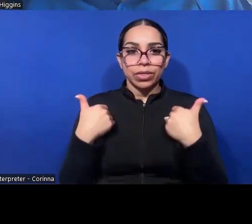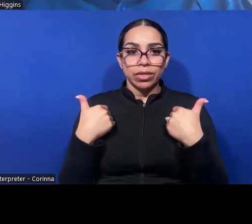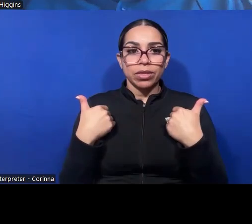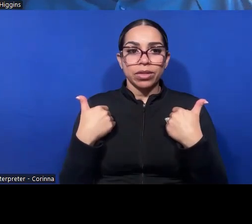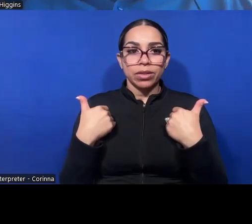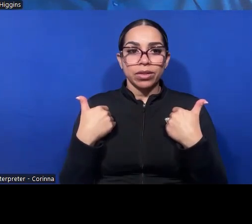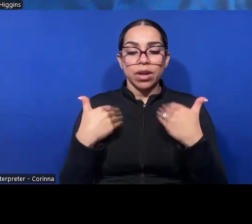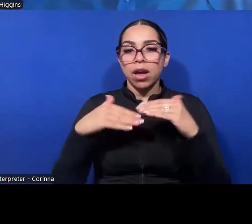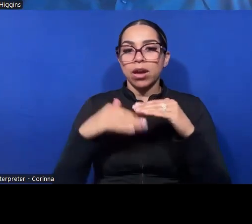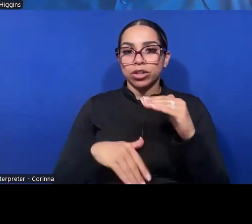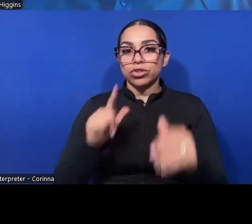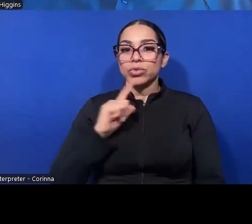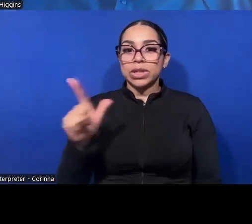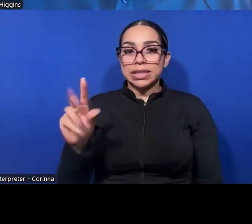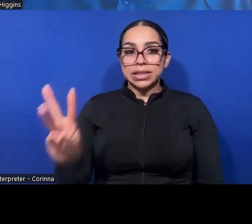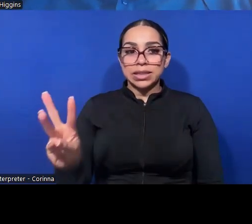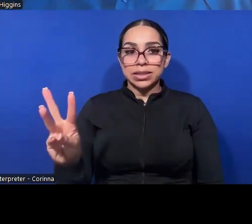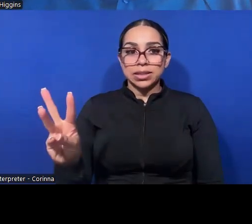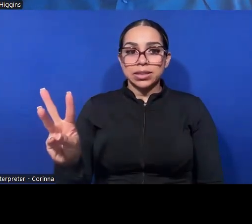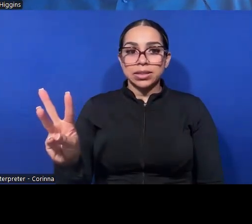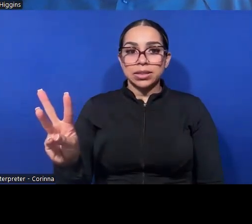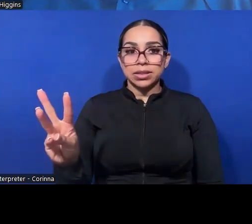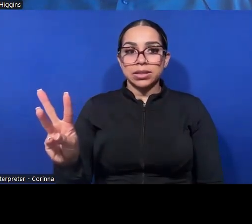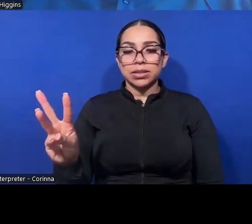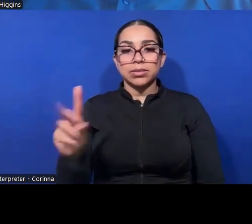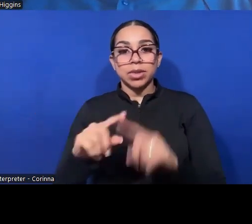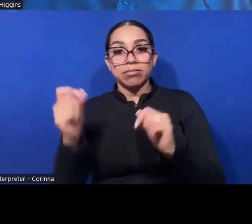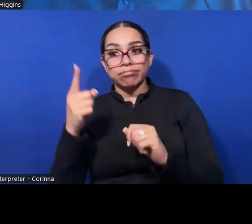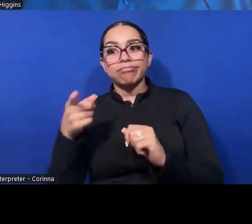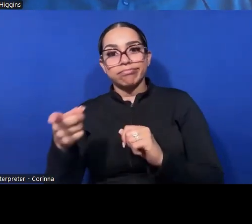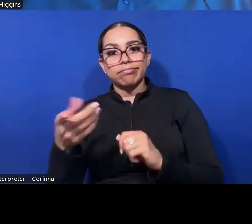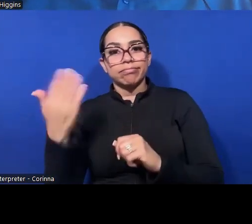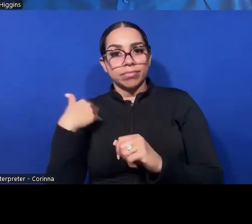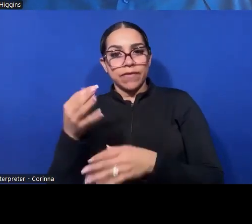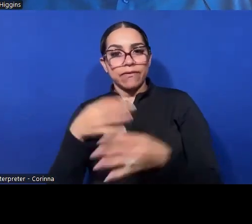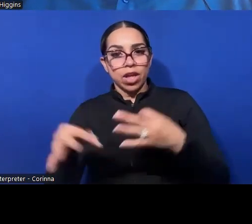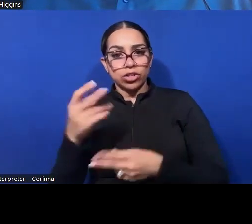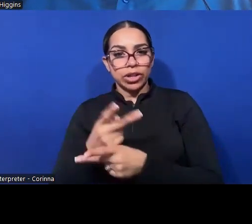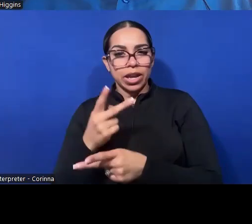under 26 and were in foster care under 18. birthday.